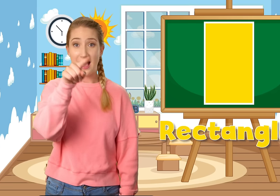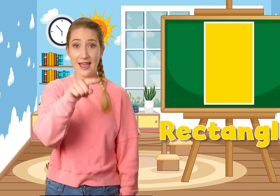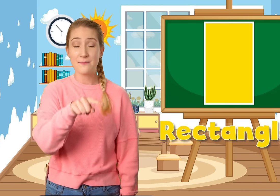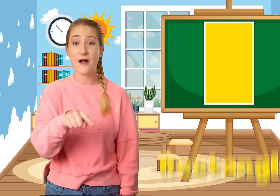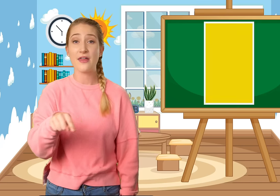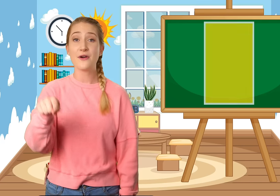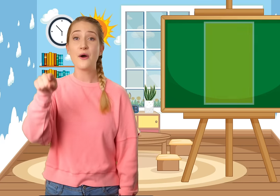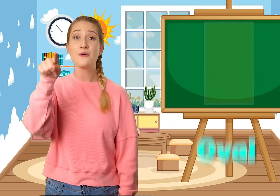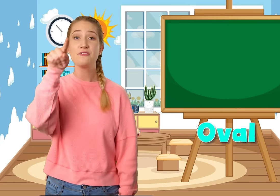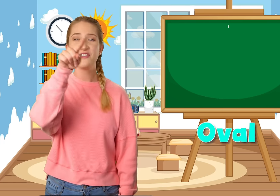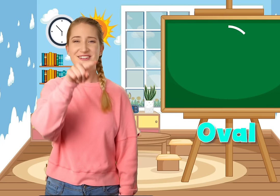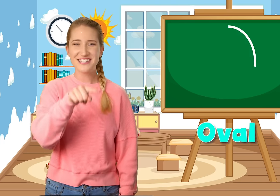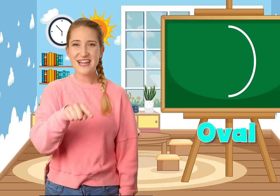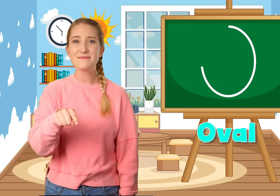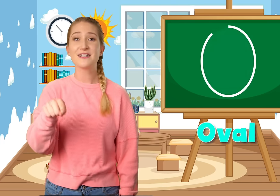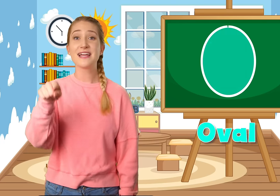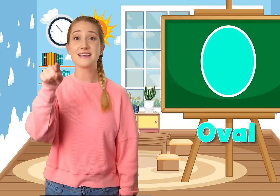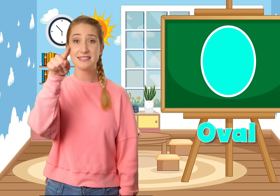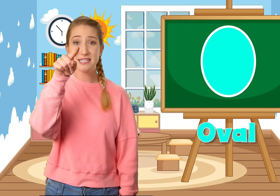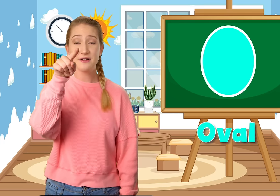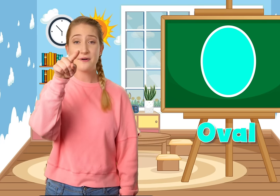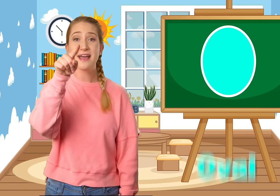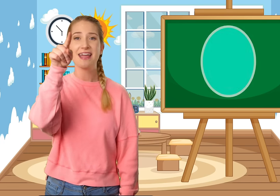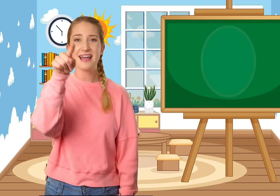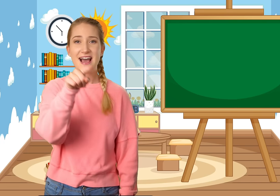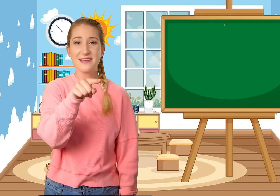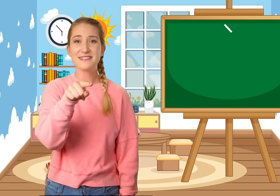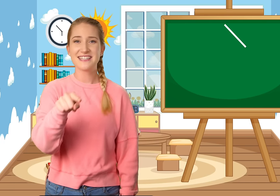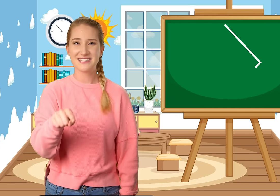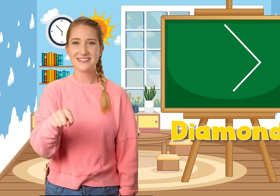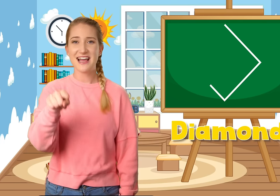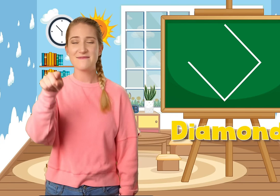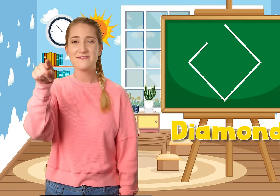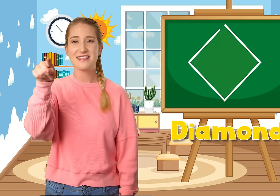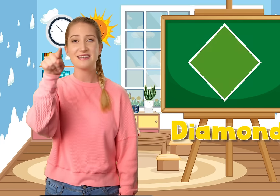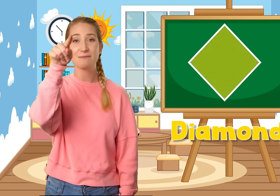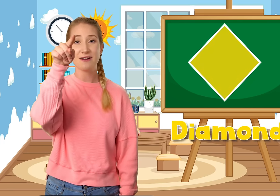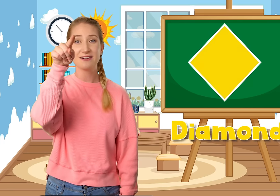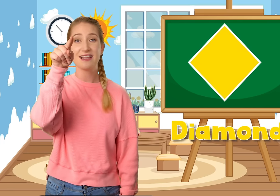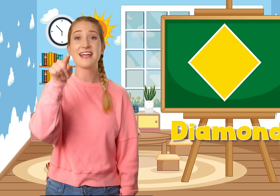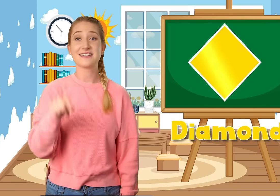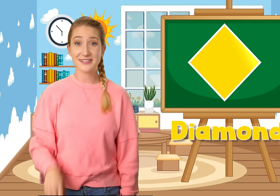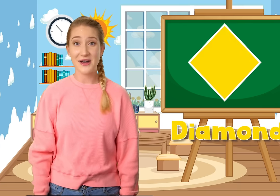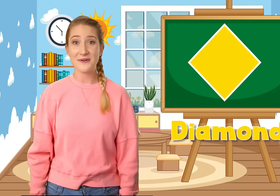I am Brother Oval, shaped like a zero. And I am Sister Diamond, with a sparkle and a glow.